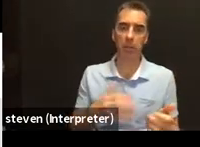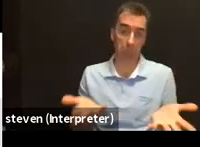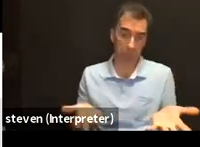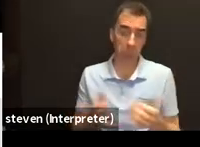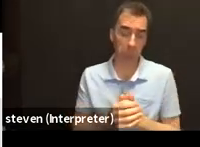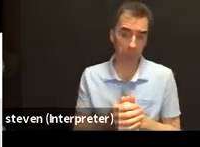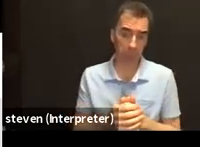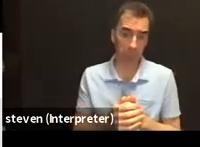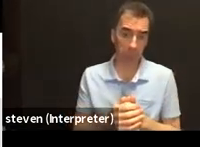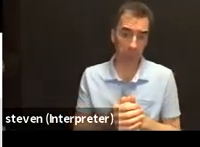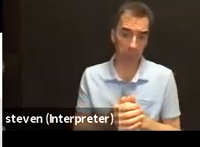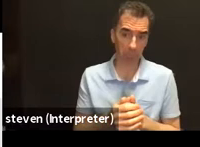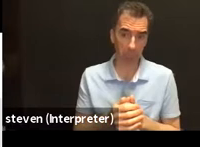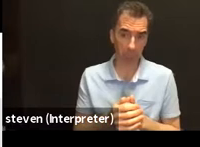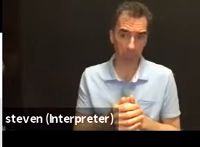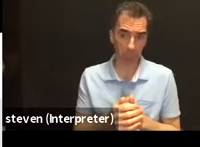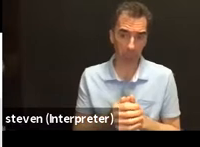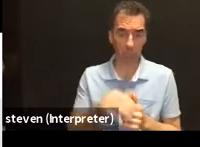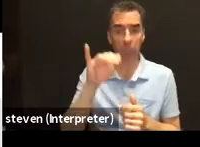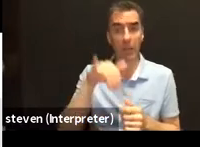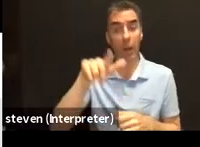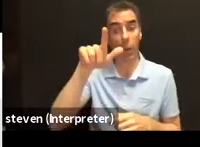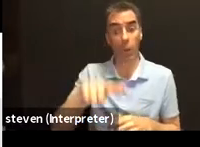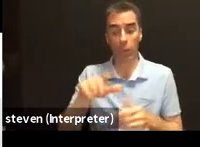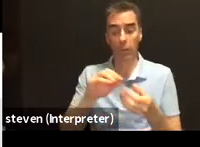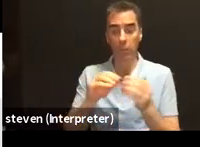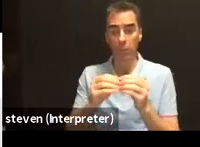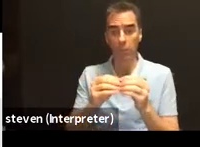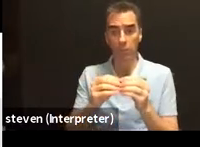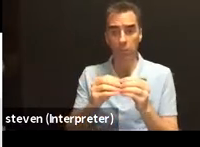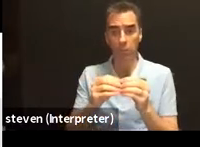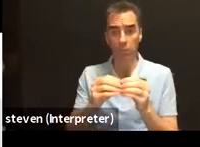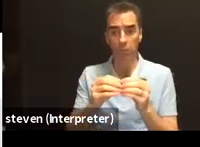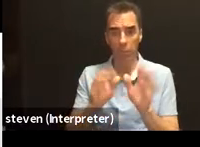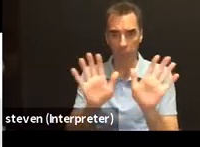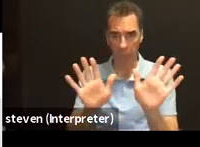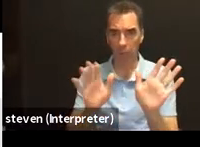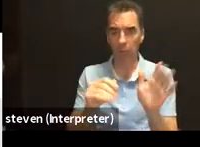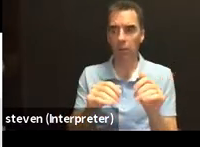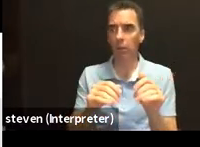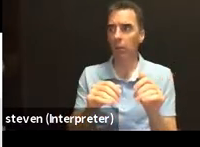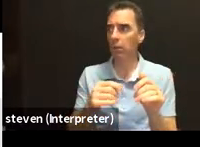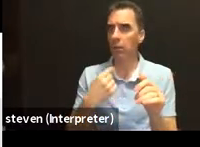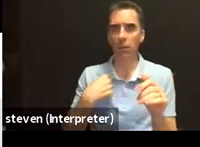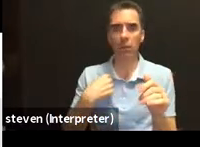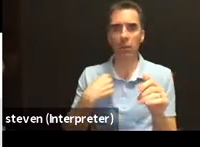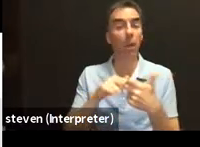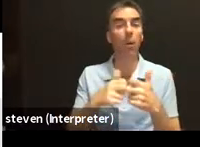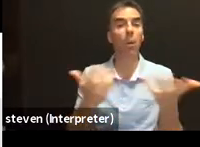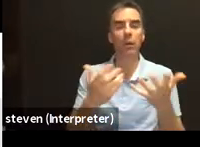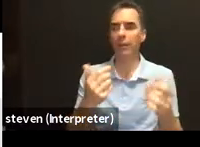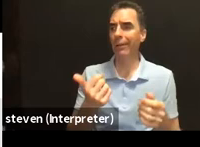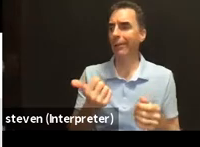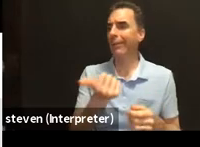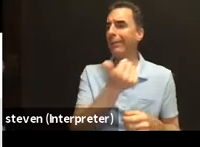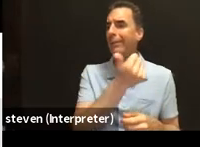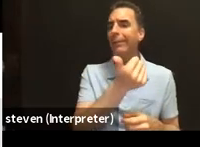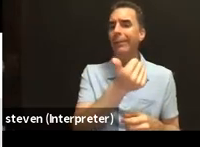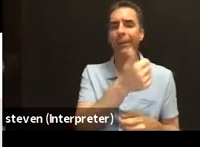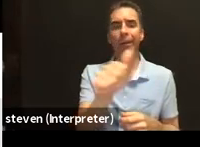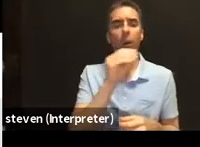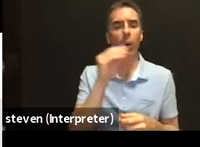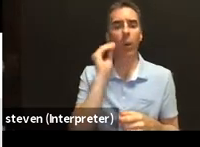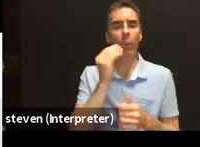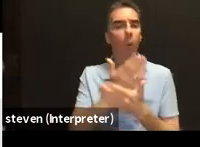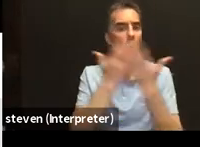maria.rodriguez: So the hobby that low vacancy rate makes it very difficult for us to find even youth or just really any individual families are experiencing homelessness, to get them into a unit.